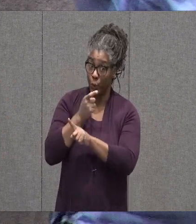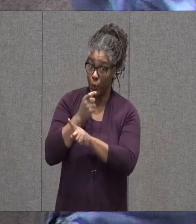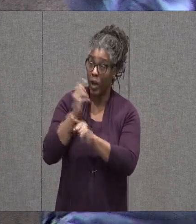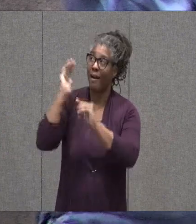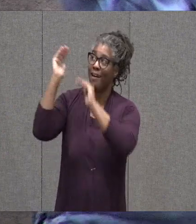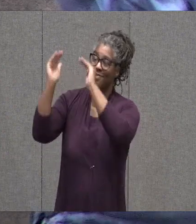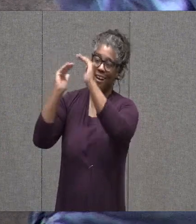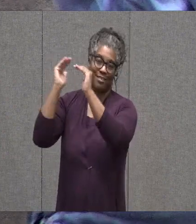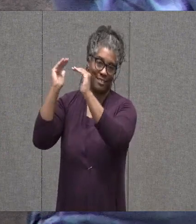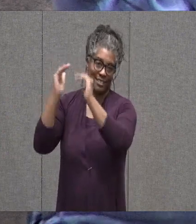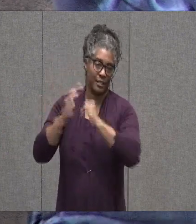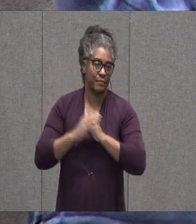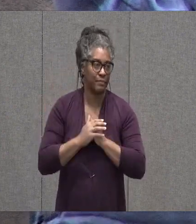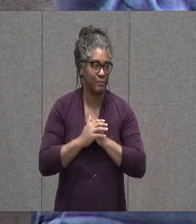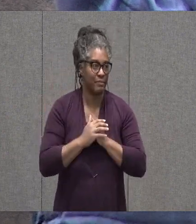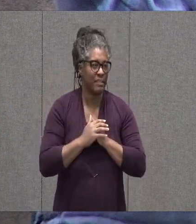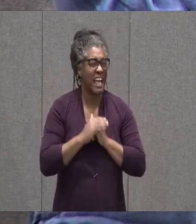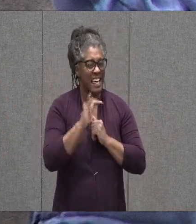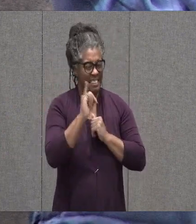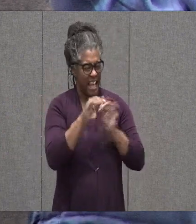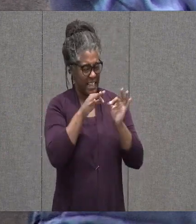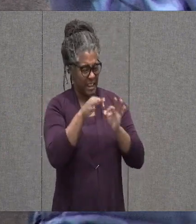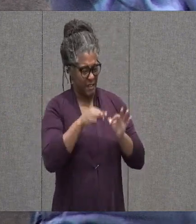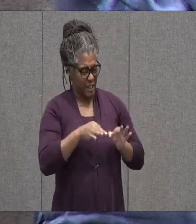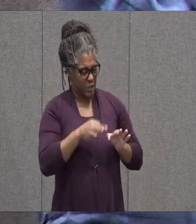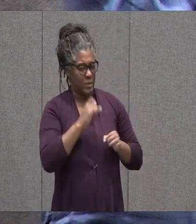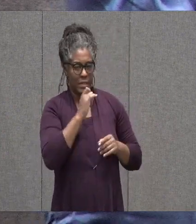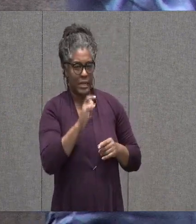because, at least in my world when I was growing up, and with my children,